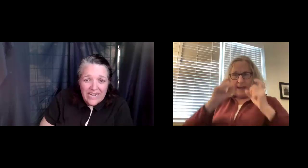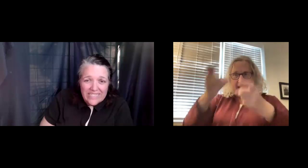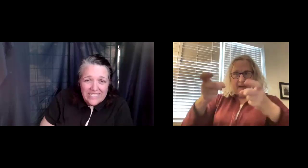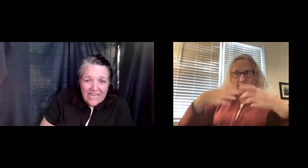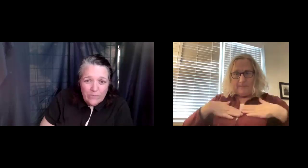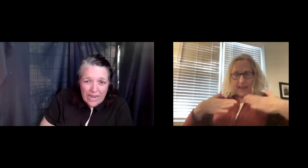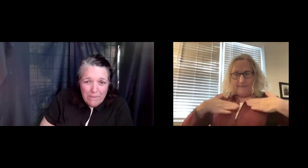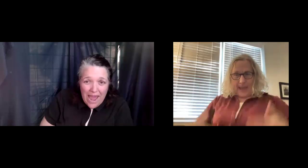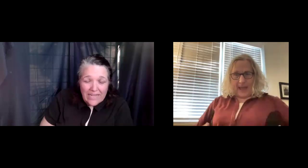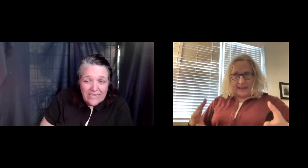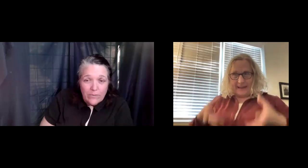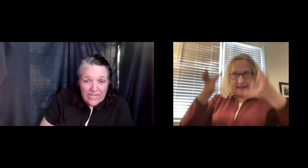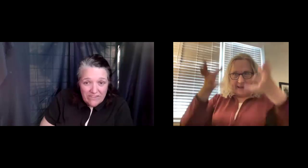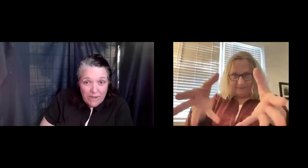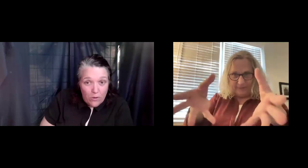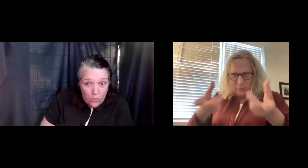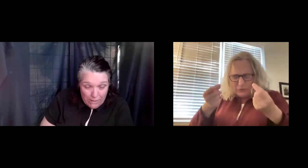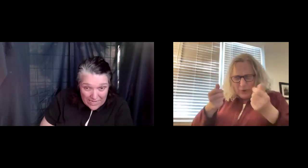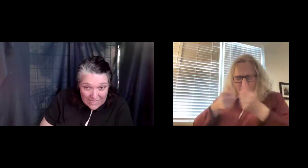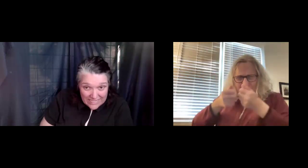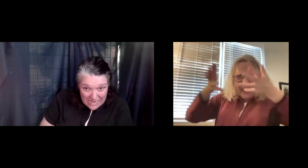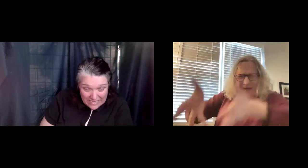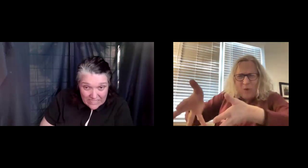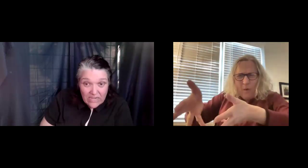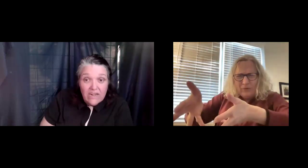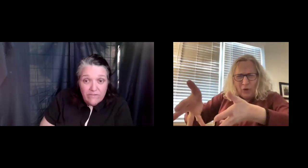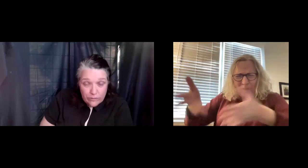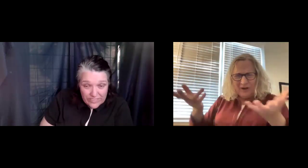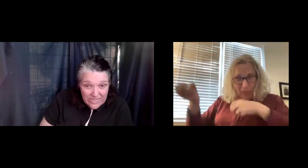and I decide when I pass I want to give my whole body to science for